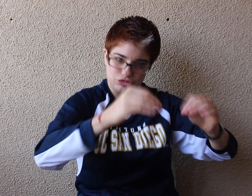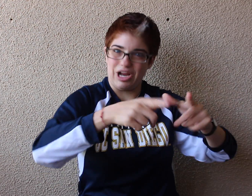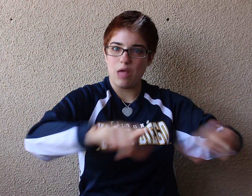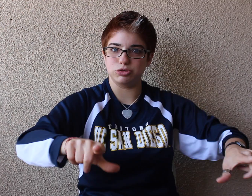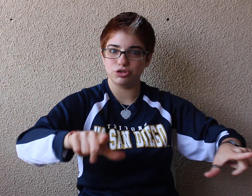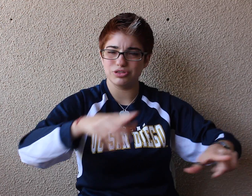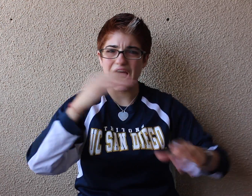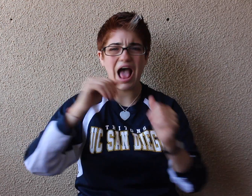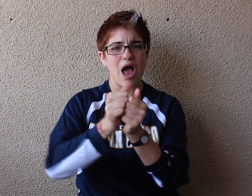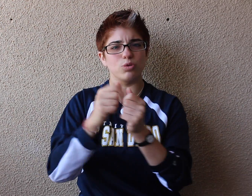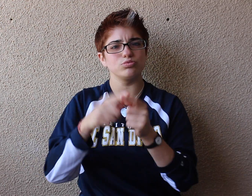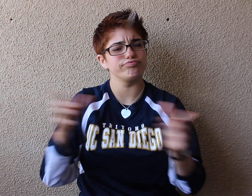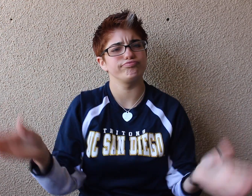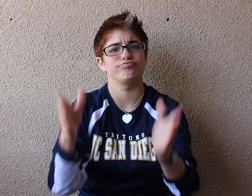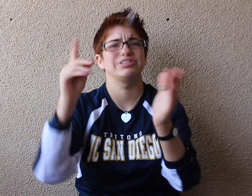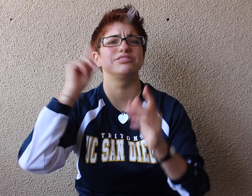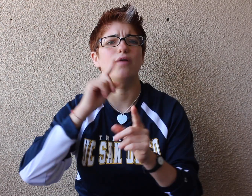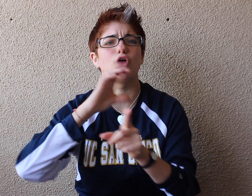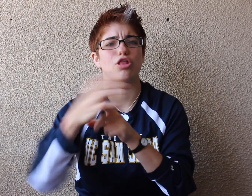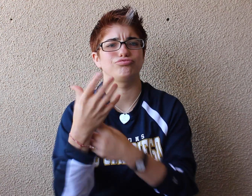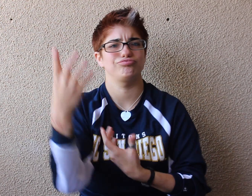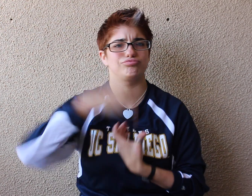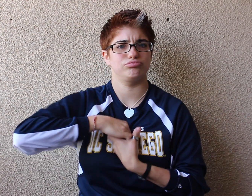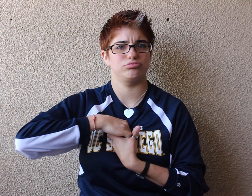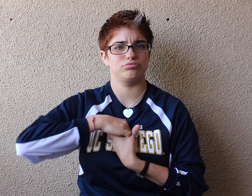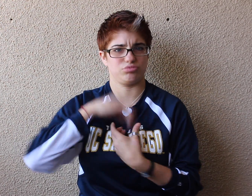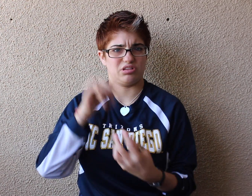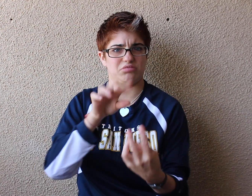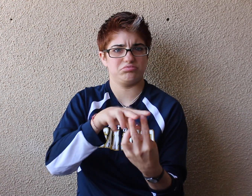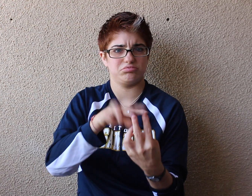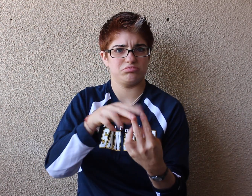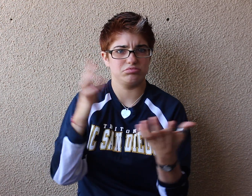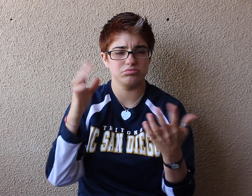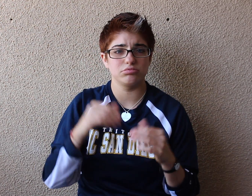Just all about how I would teach both languages to all students and how to promote the development of Deaf identity by learning about their Deaf culture.